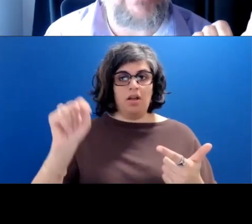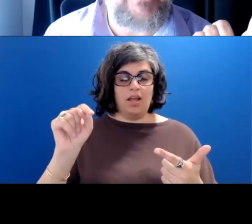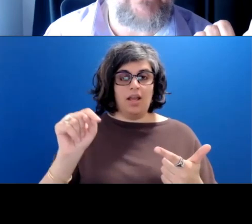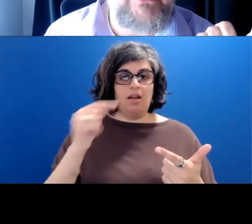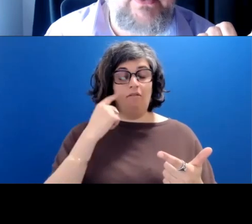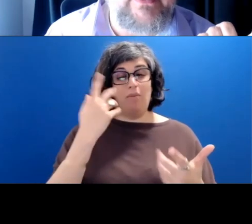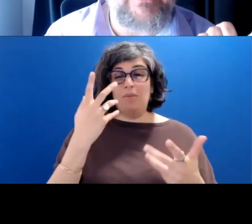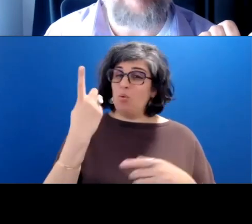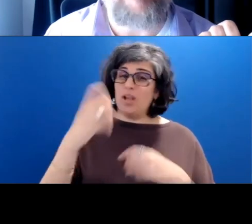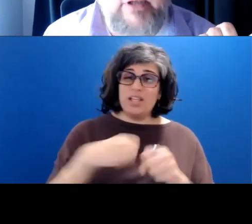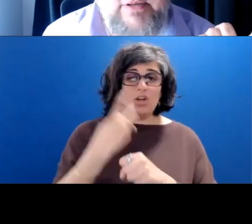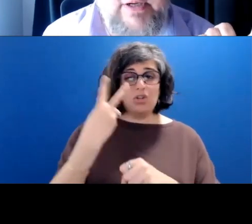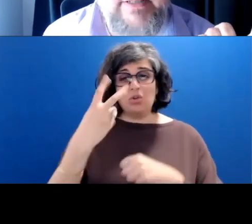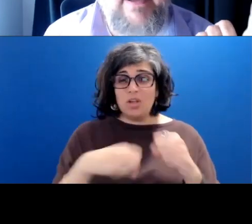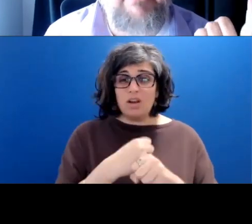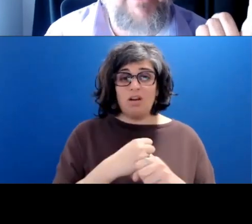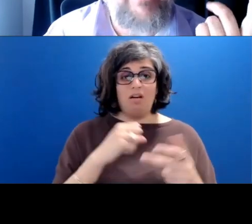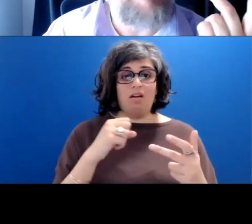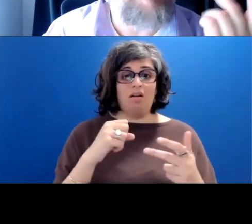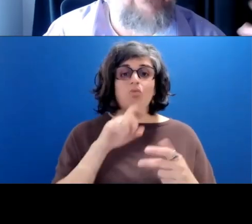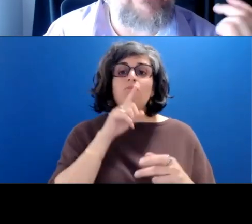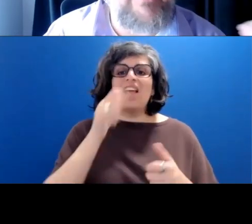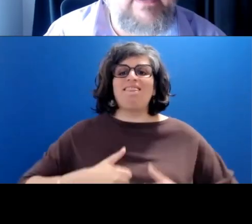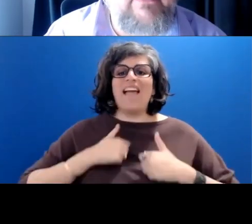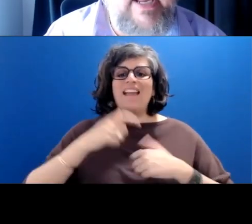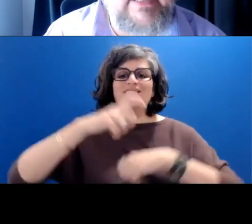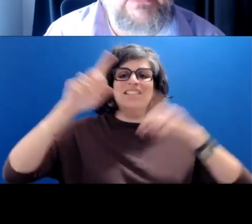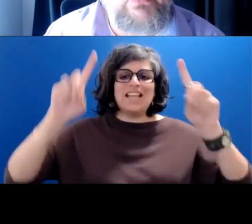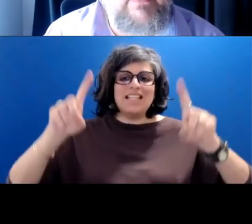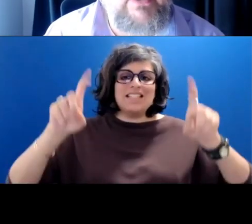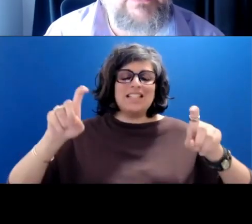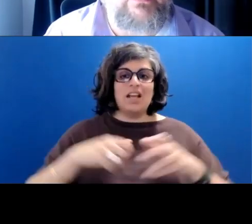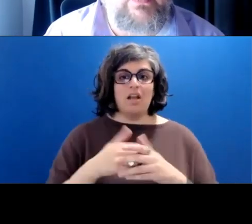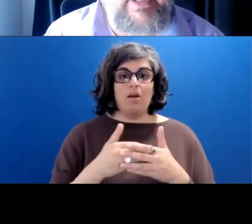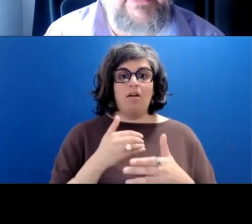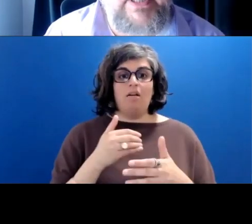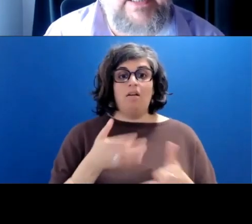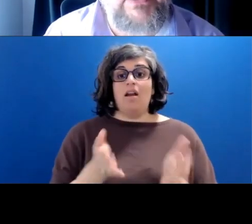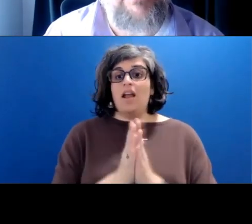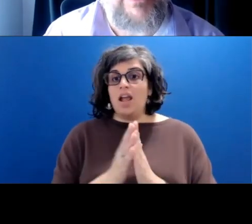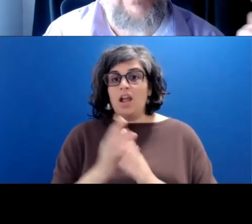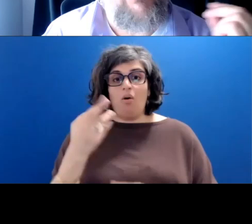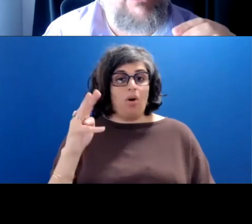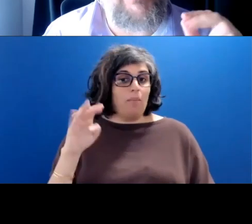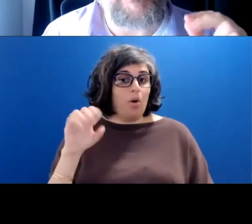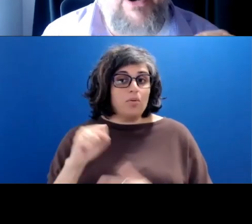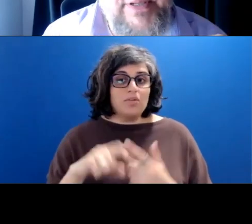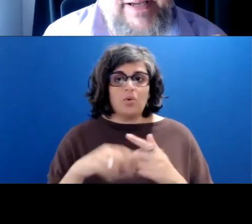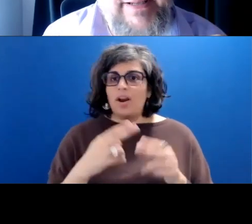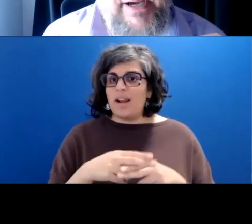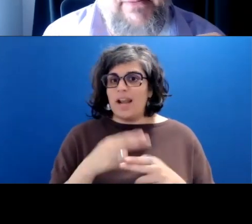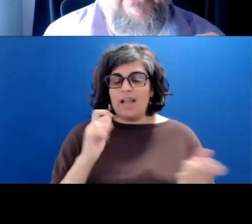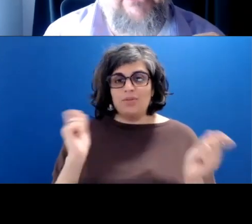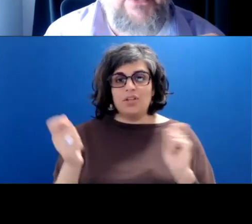sometimes for two years, really long time, before they could even access hormones or name change. Hormones always had to come first